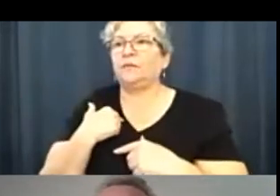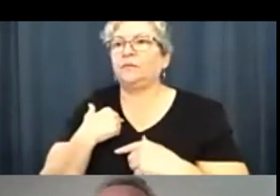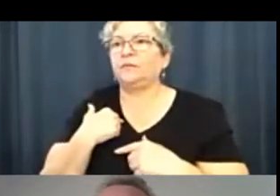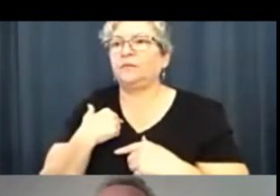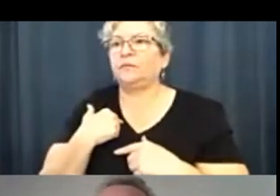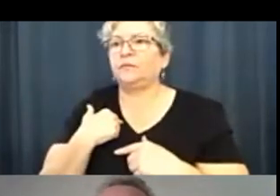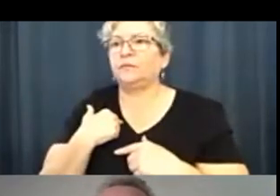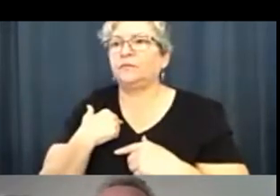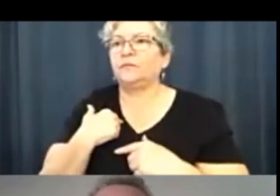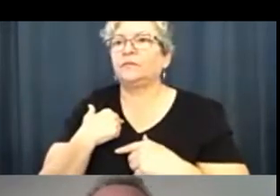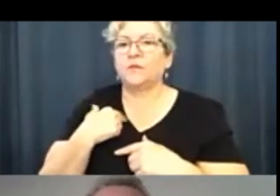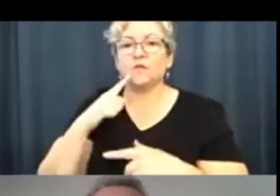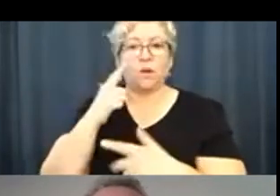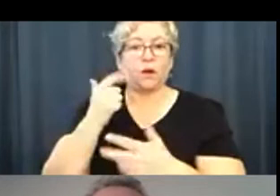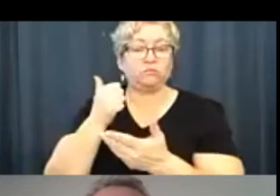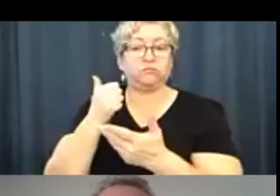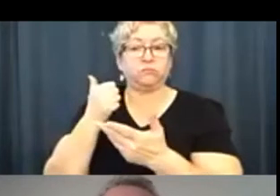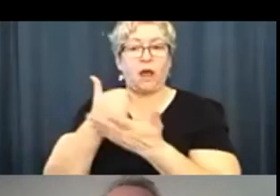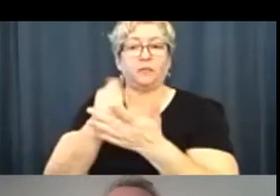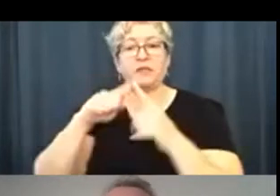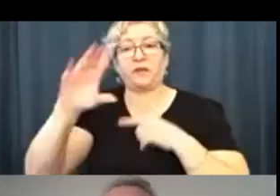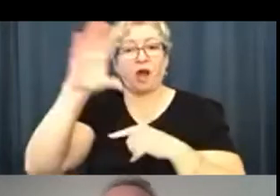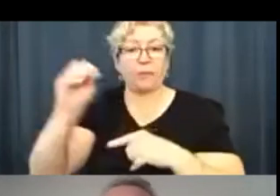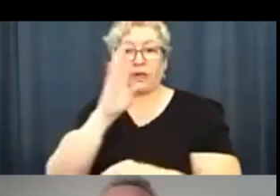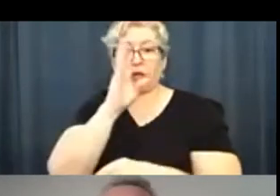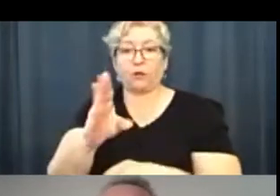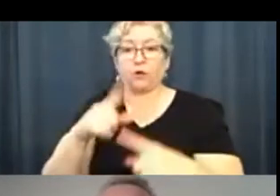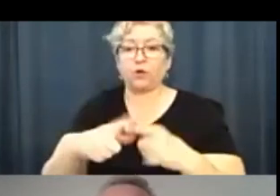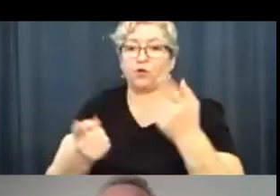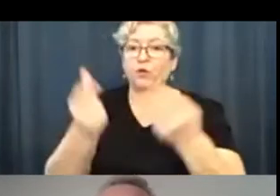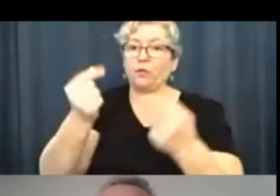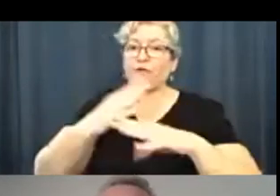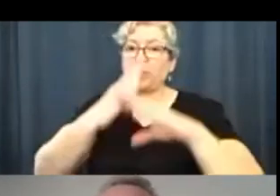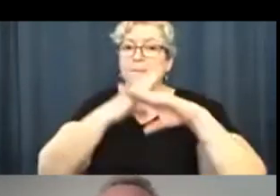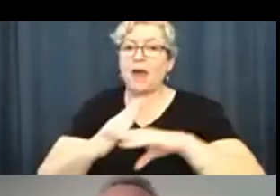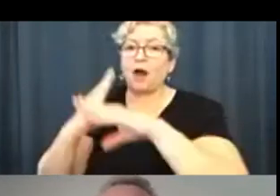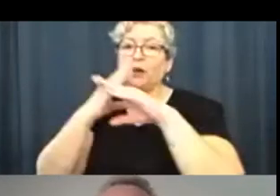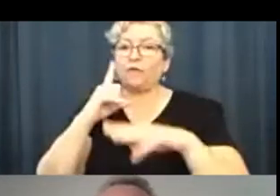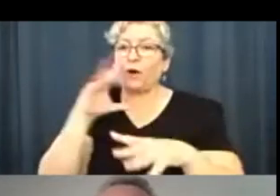to help companies directly to remove barriers for inclusion within the products they're creating.